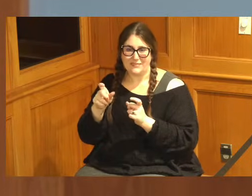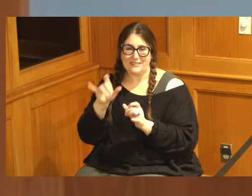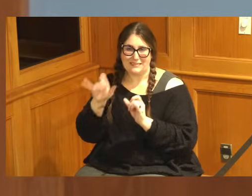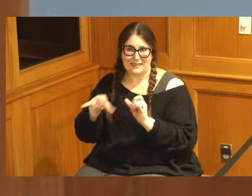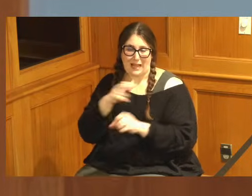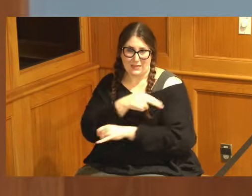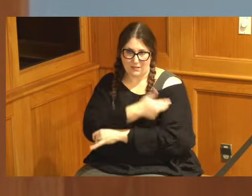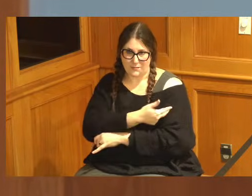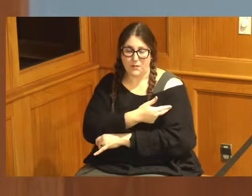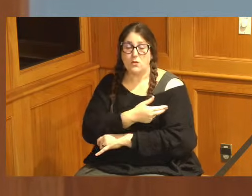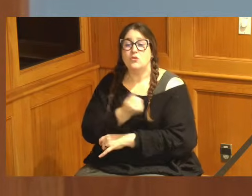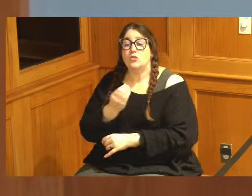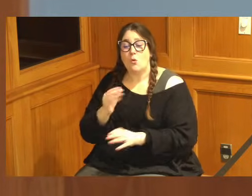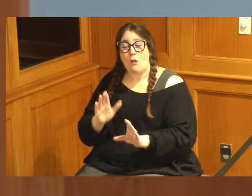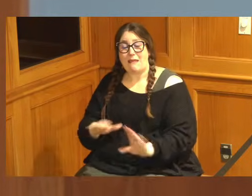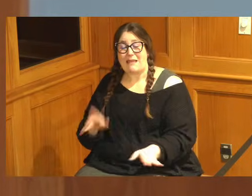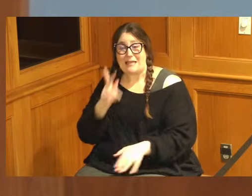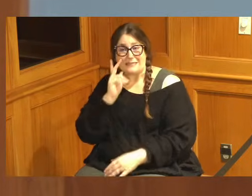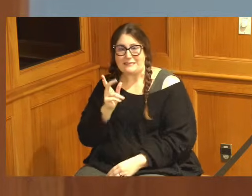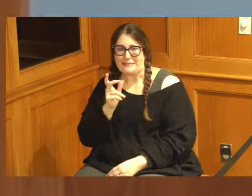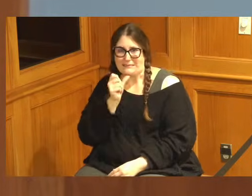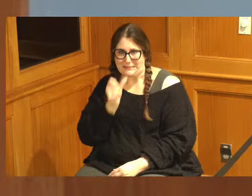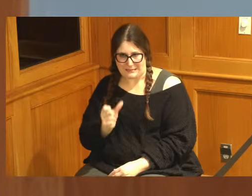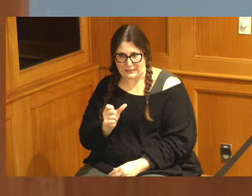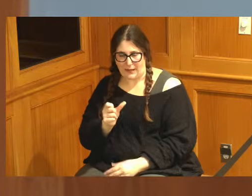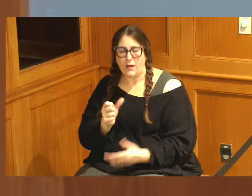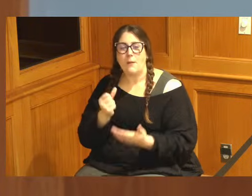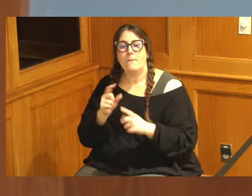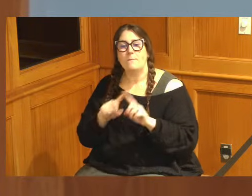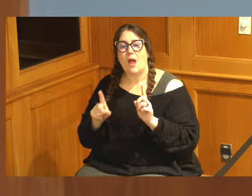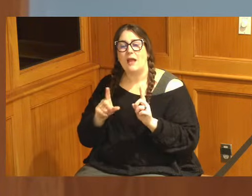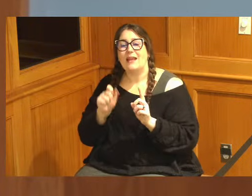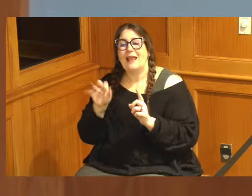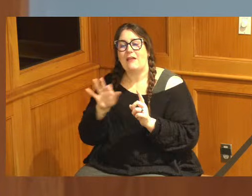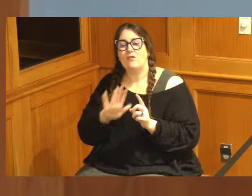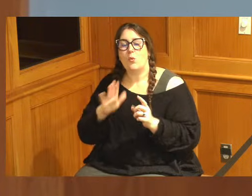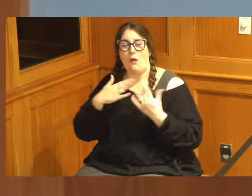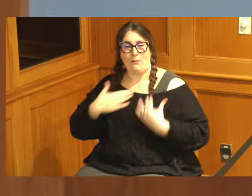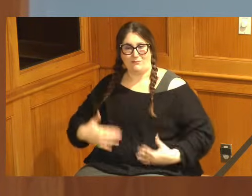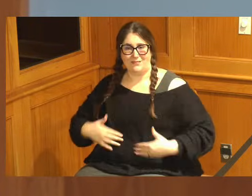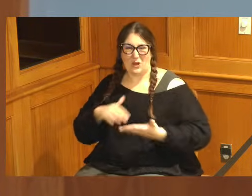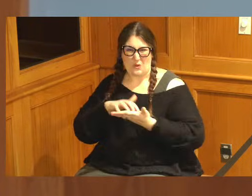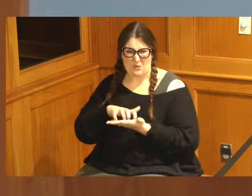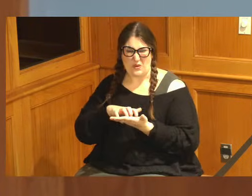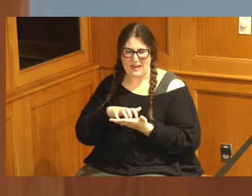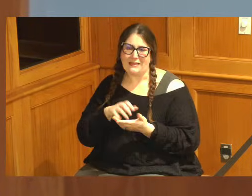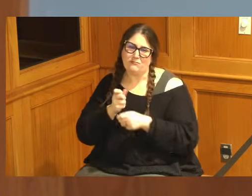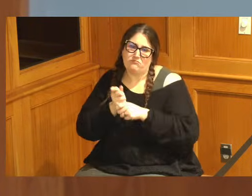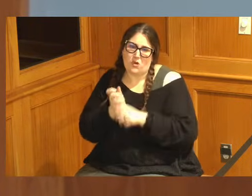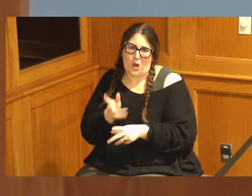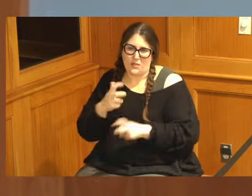which is is good news, but if you had a weakened immune system, it caused caused issues. Okay. And